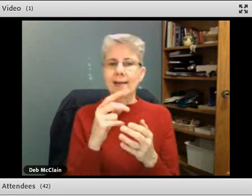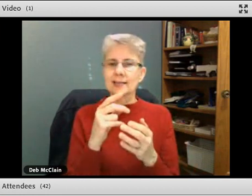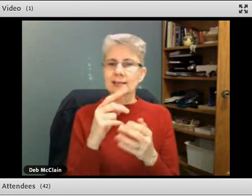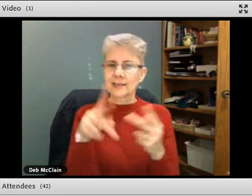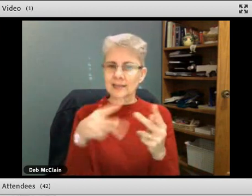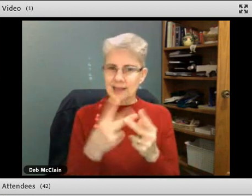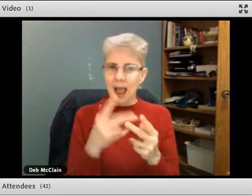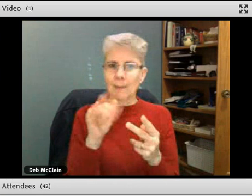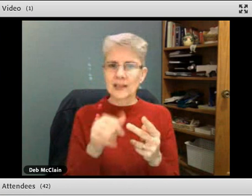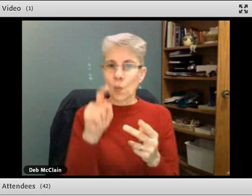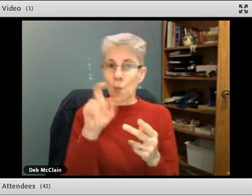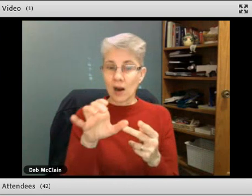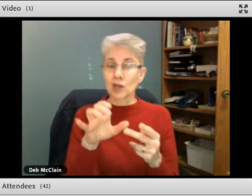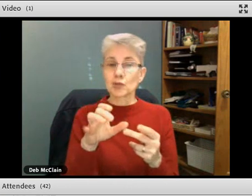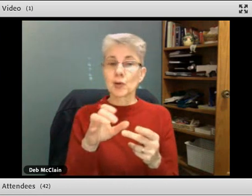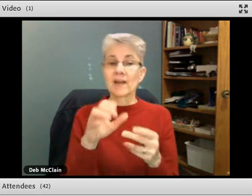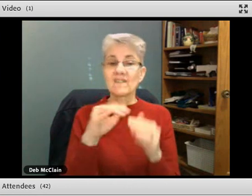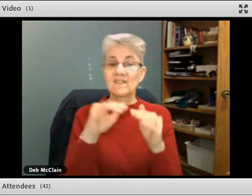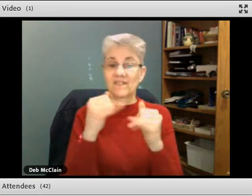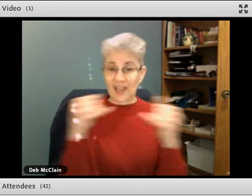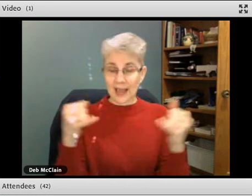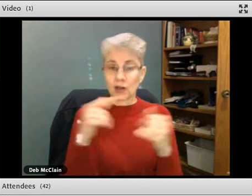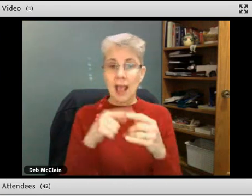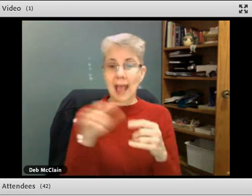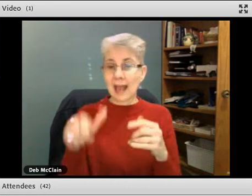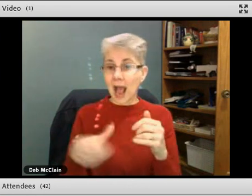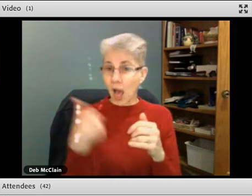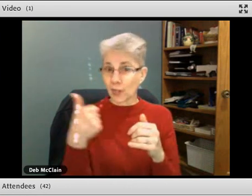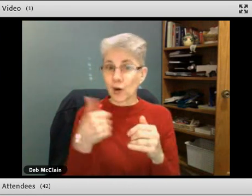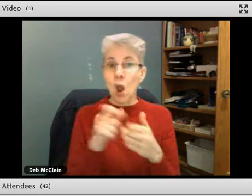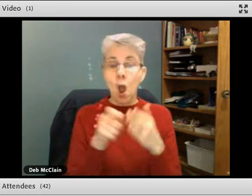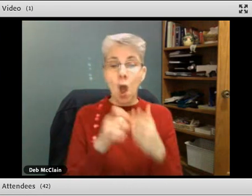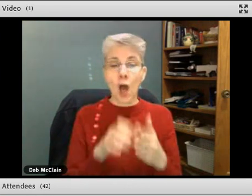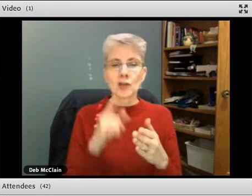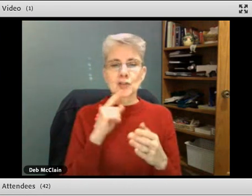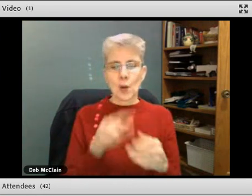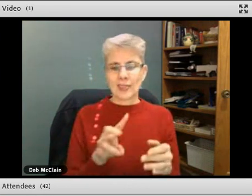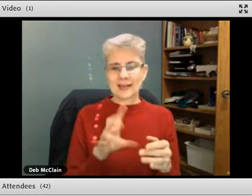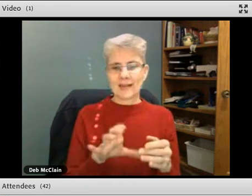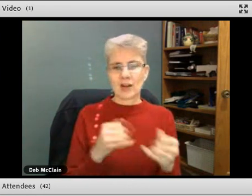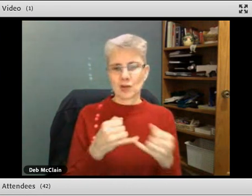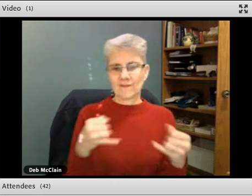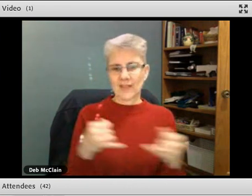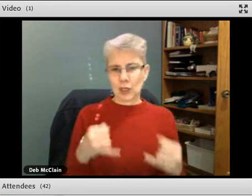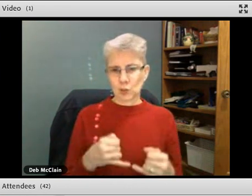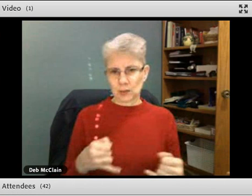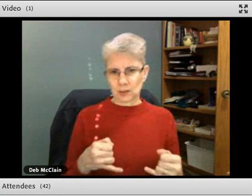go in the 700 fields. So, that's a brief explanation of that.